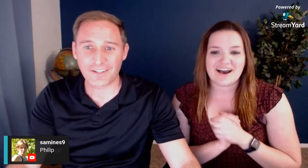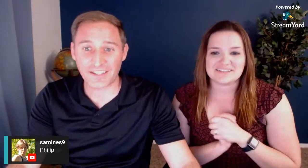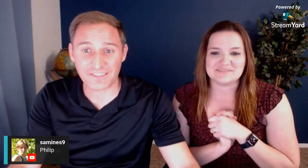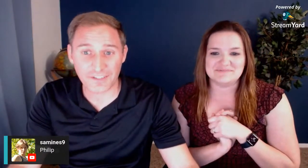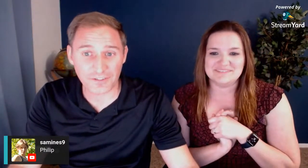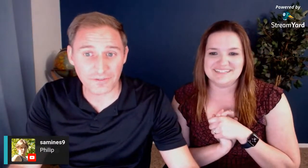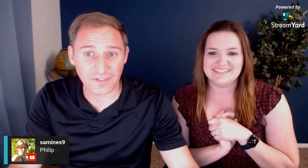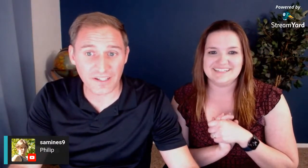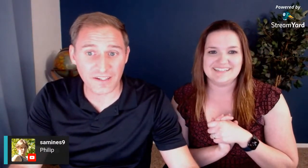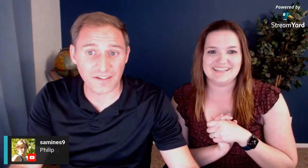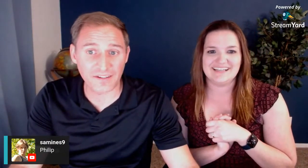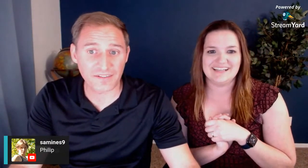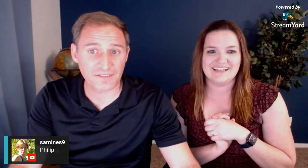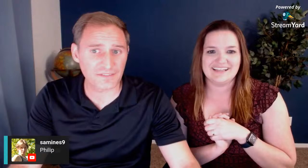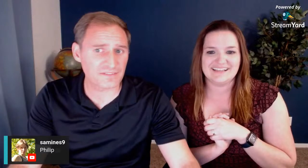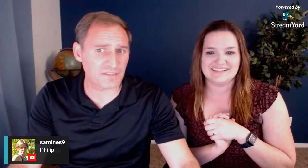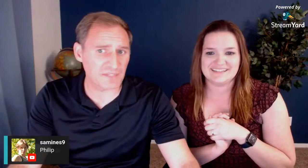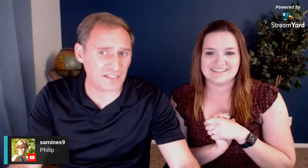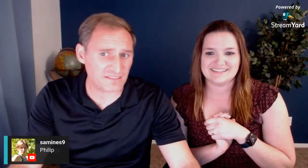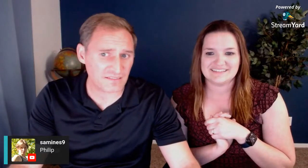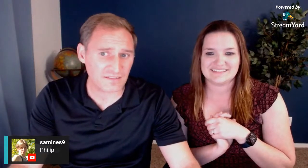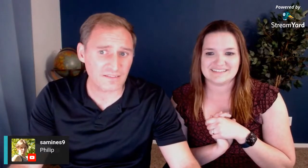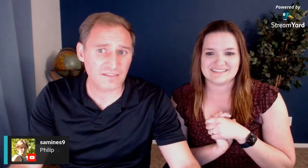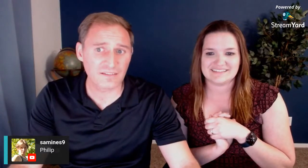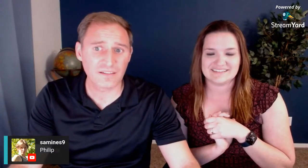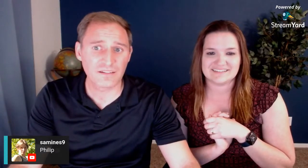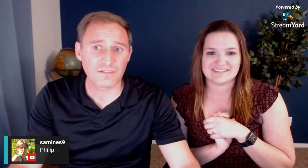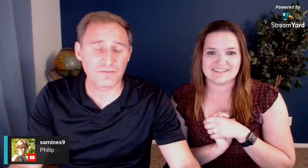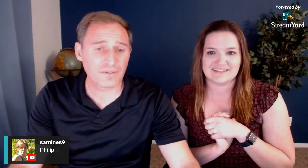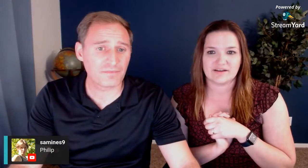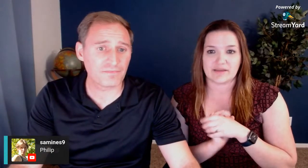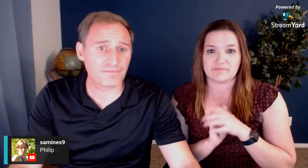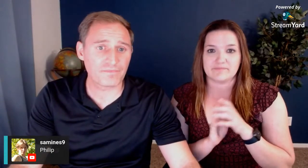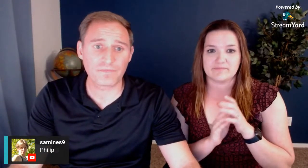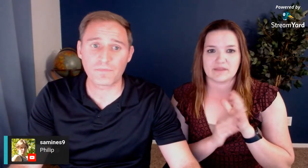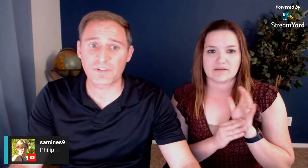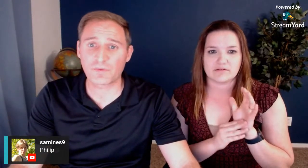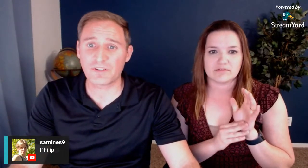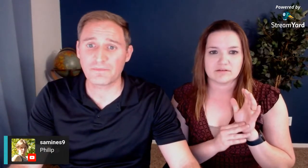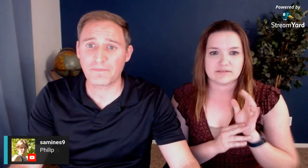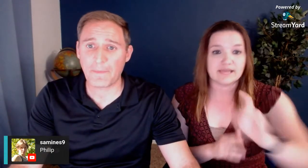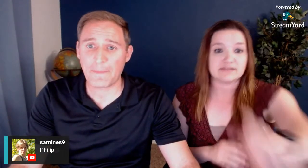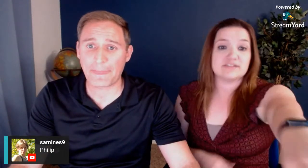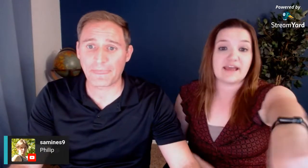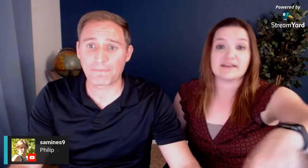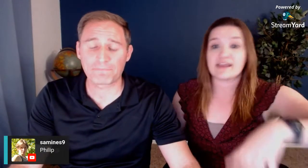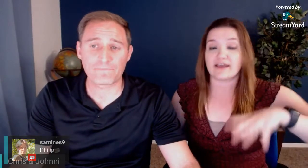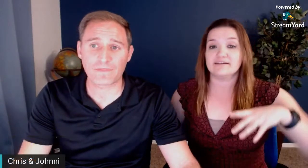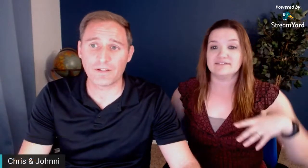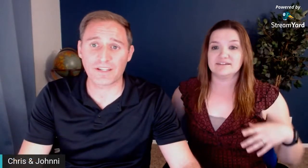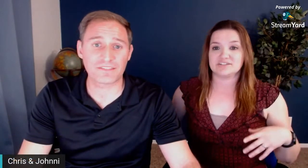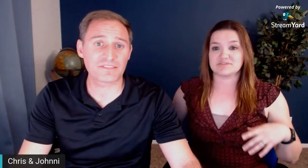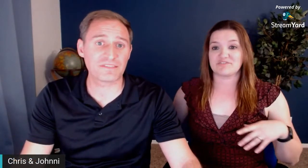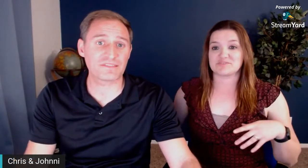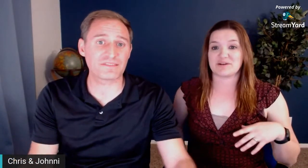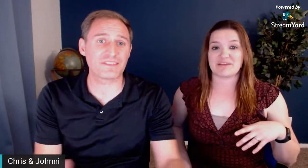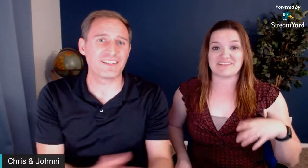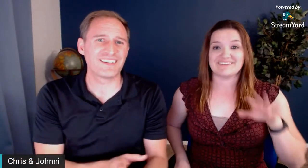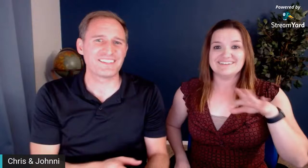okay so uh saminas okay that's the winner yes yeah yeah yeah okay who's the first one on my thing